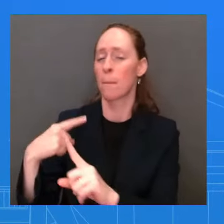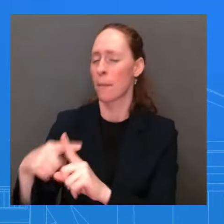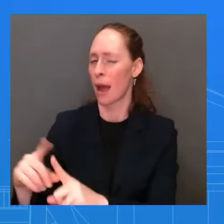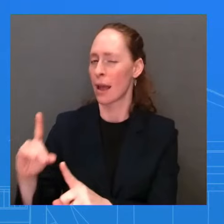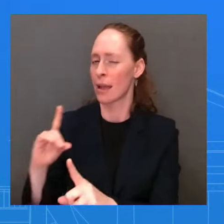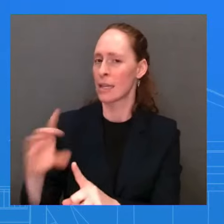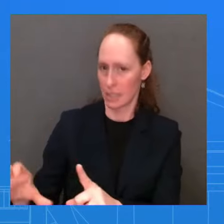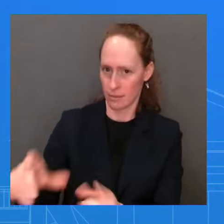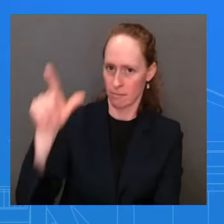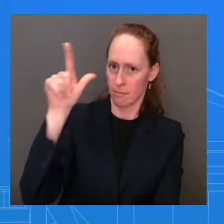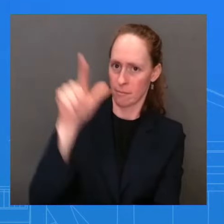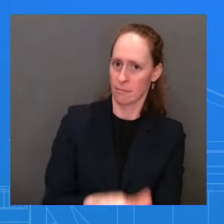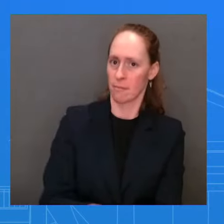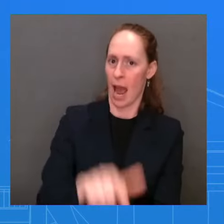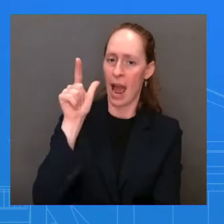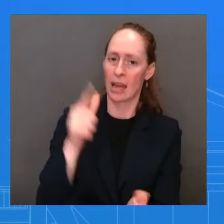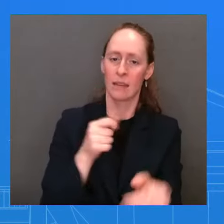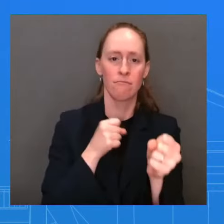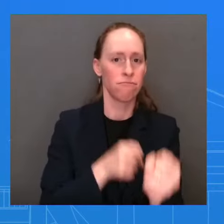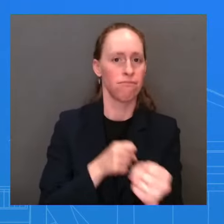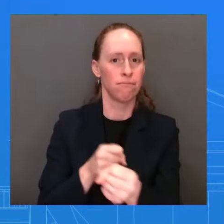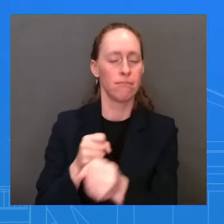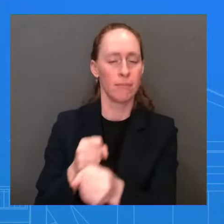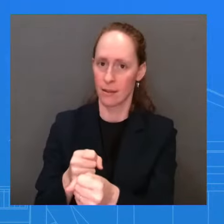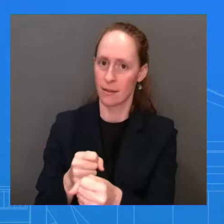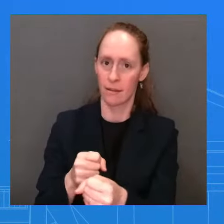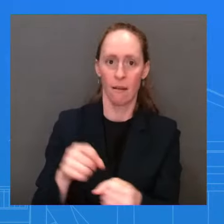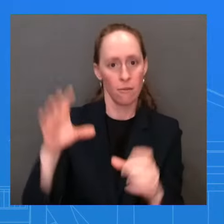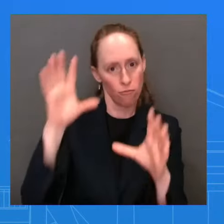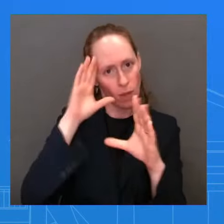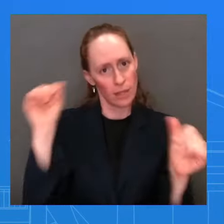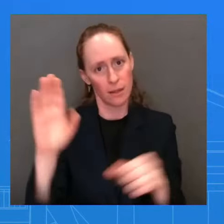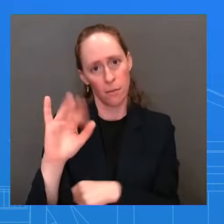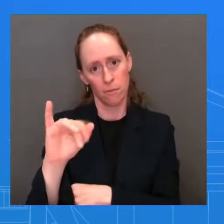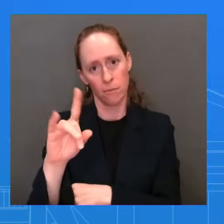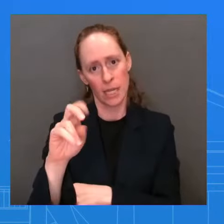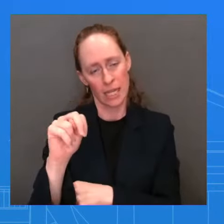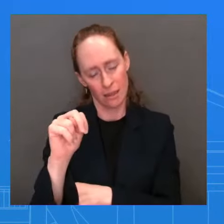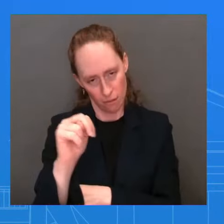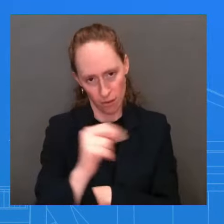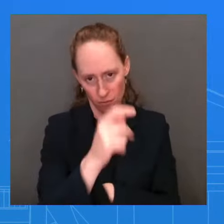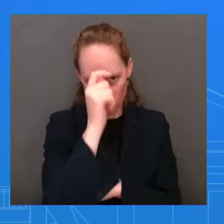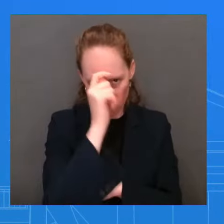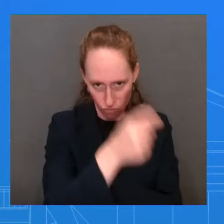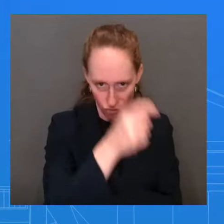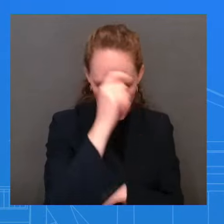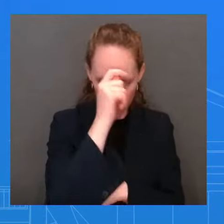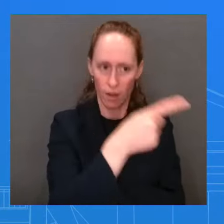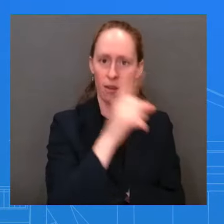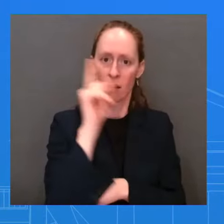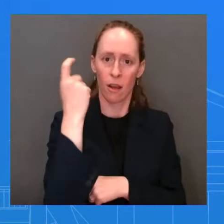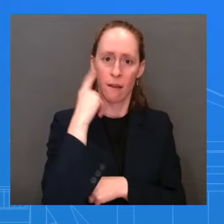of Washington Governor Jay Inslee and legislative leaders, as well as the advocates, survivors, and elected officials